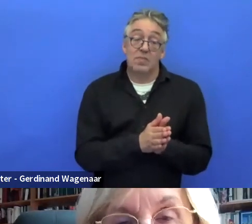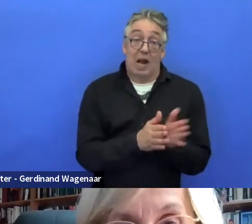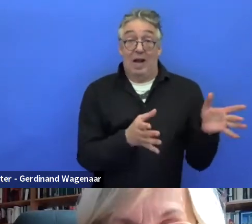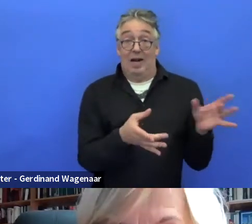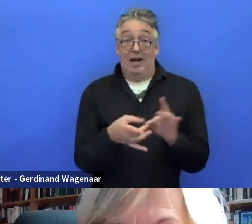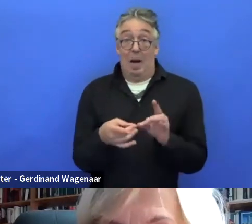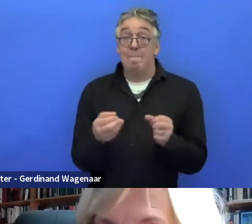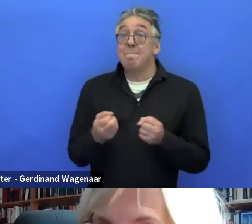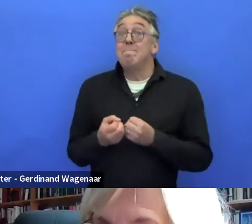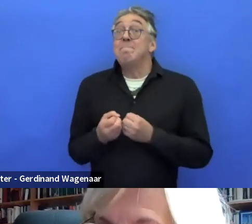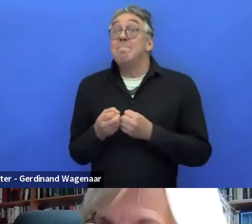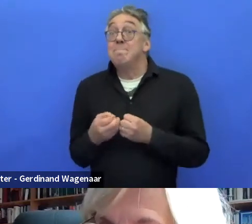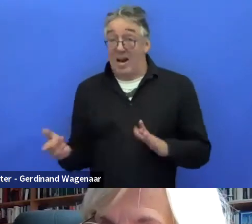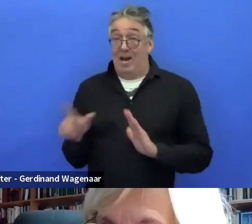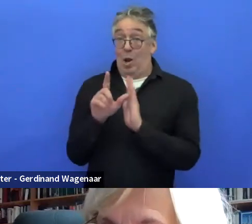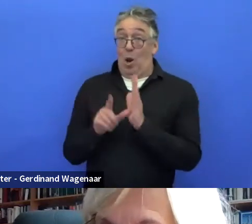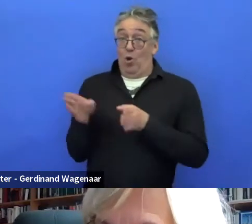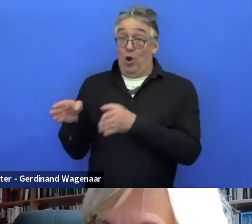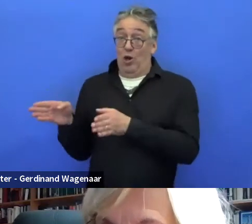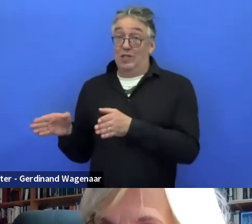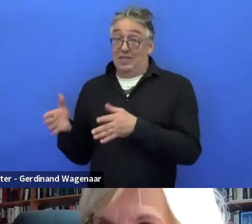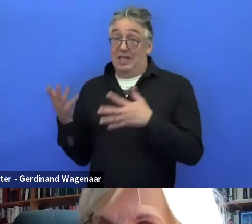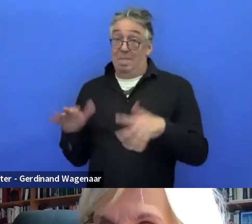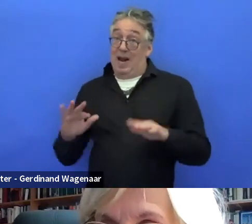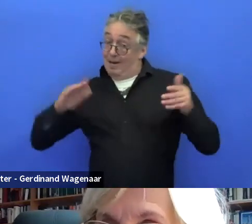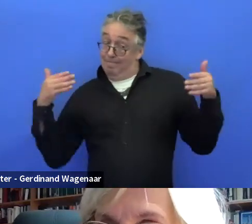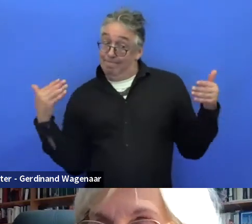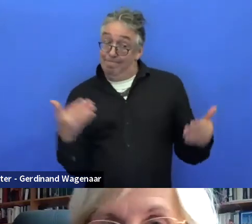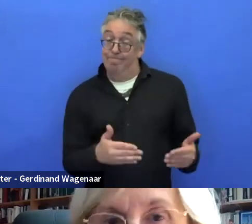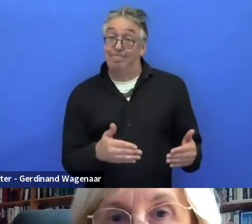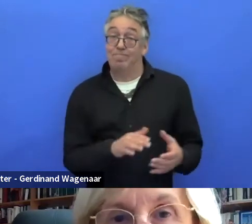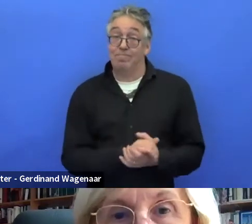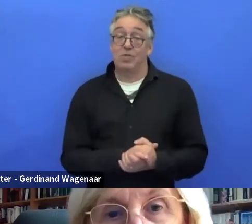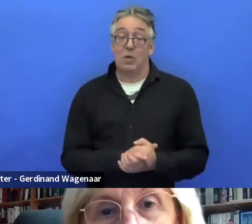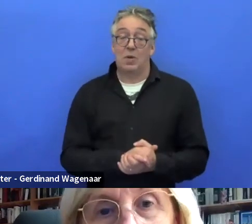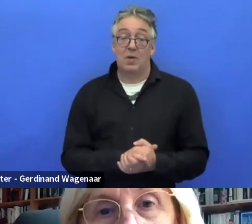Our investigation powers are quite limited